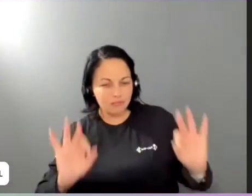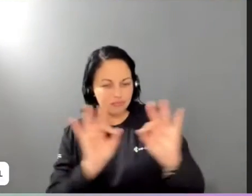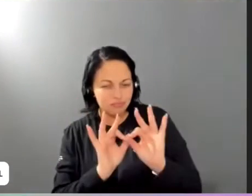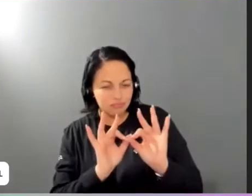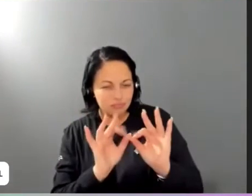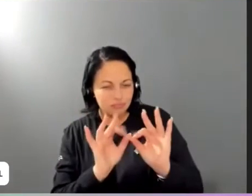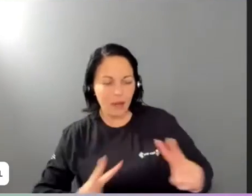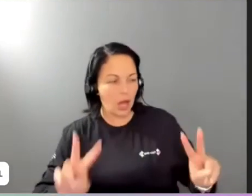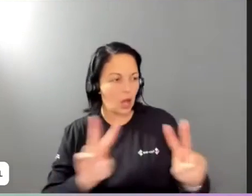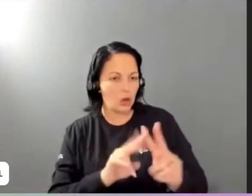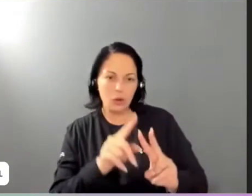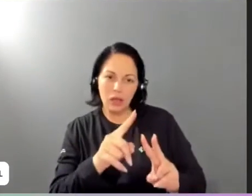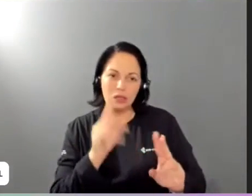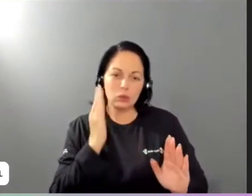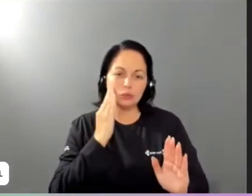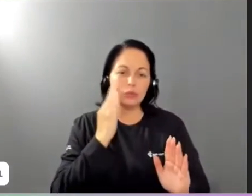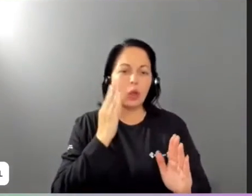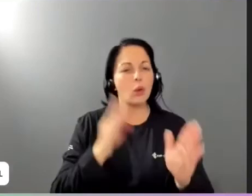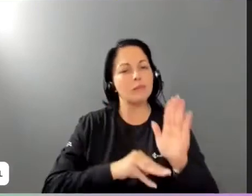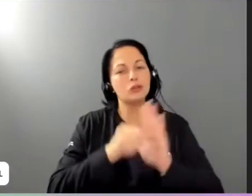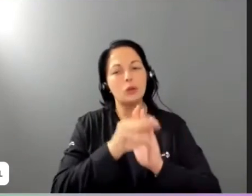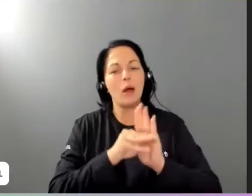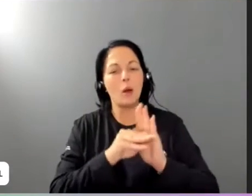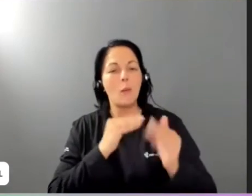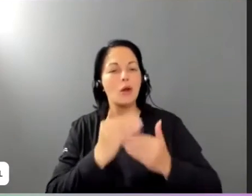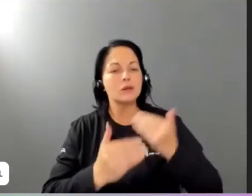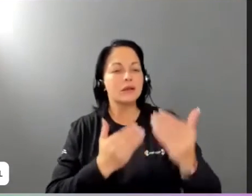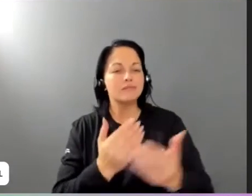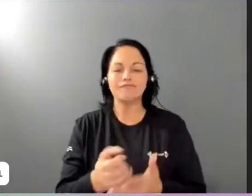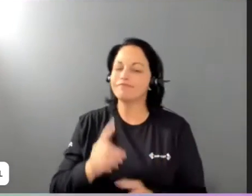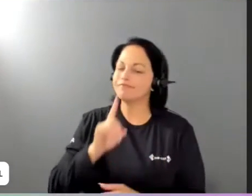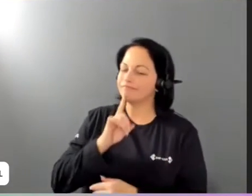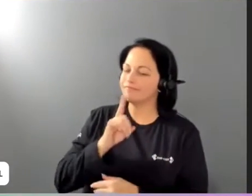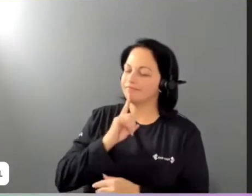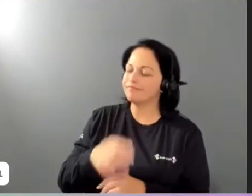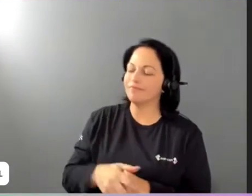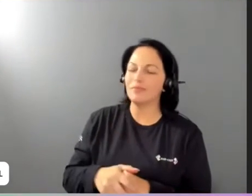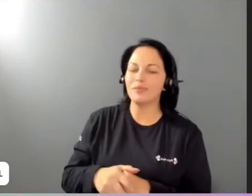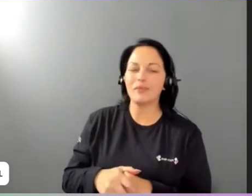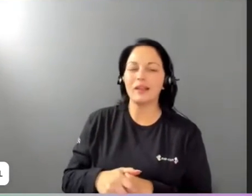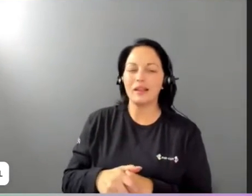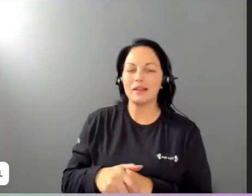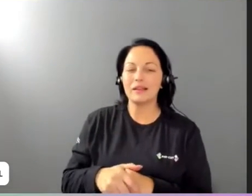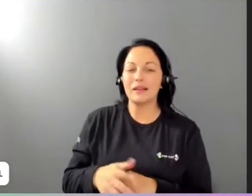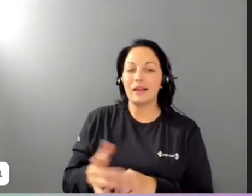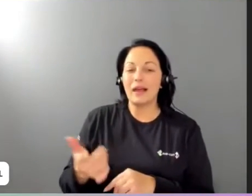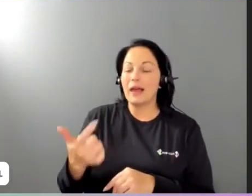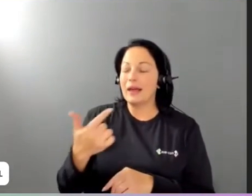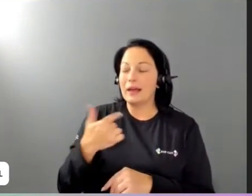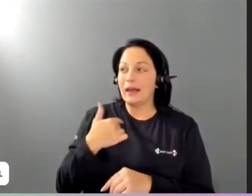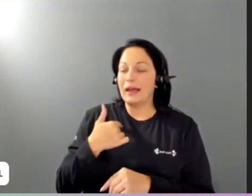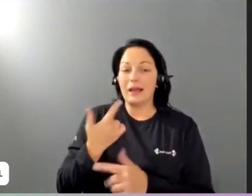organizations, cities, universities. Why? Was the value that you see, James and